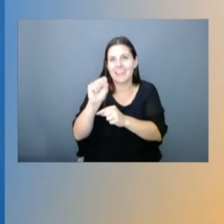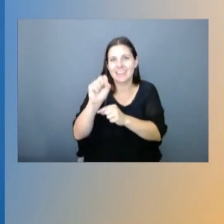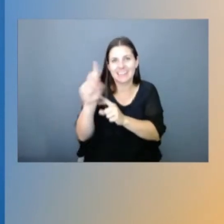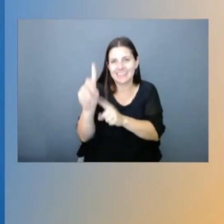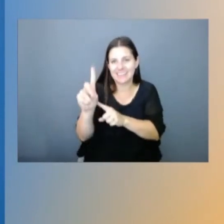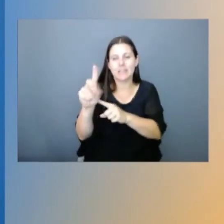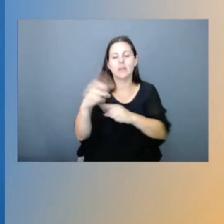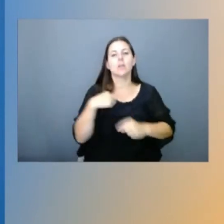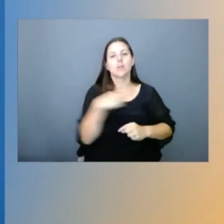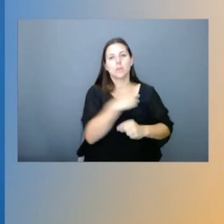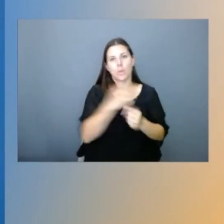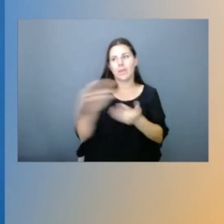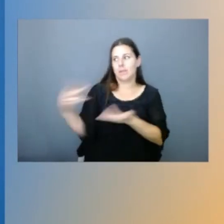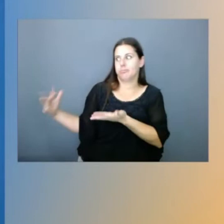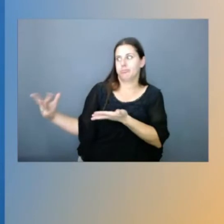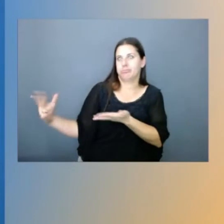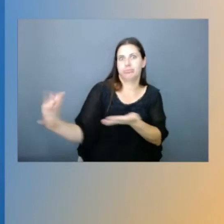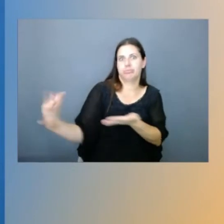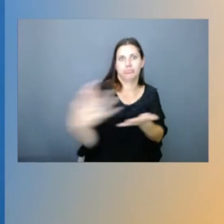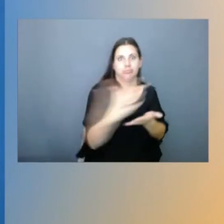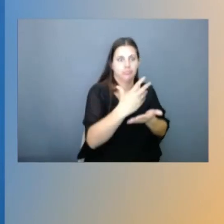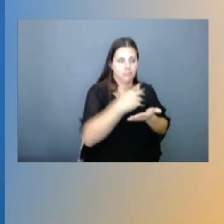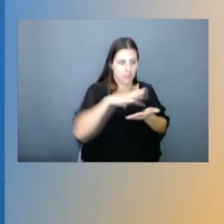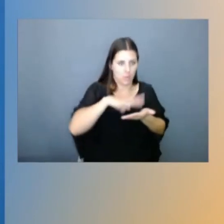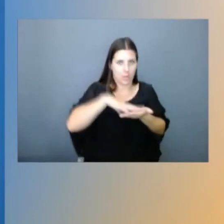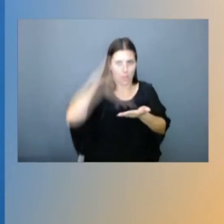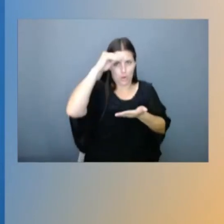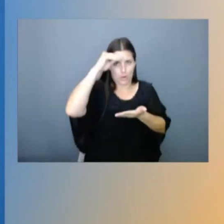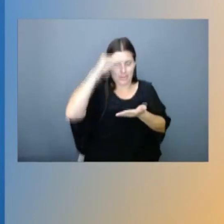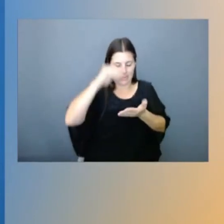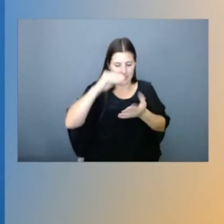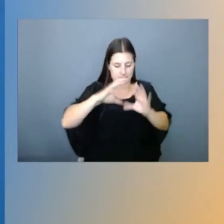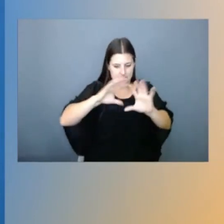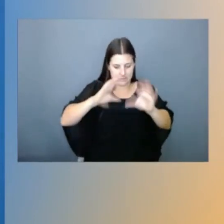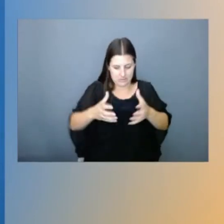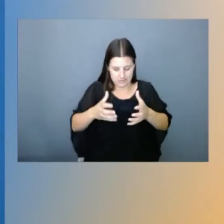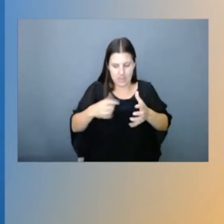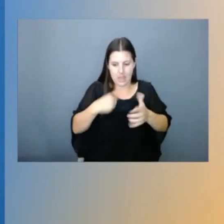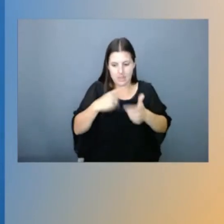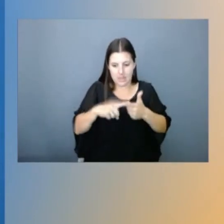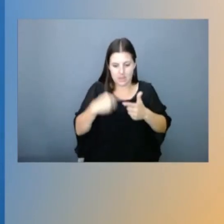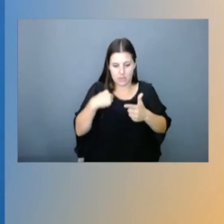from the first generation Nitro SSD, and then on top of it, we further optimized the performance to reduce